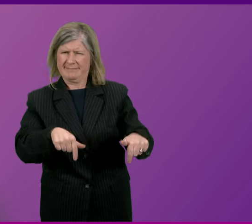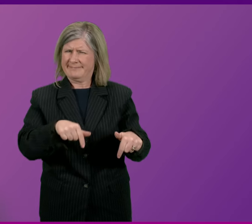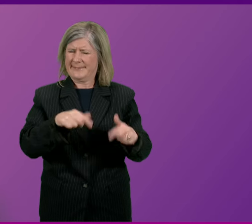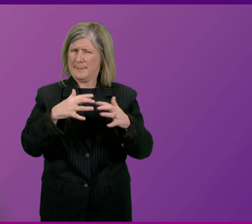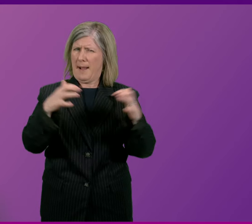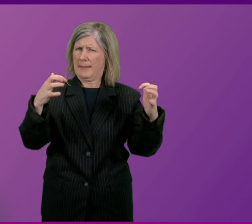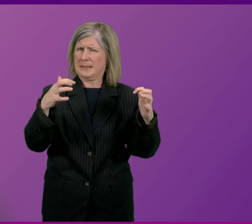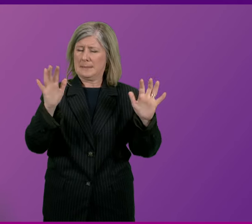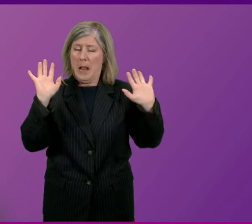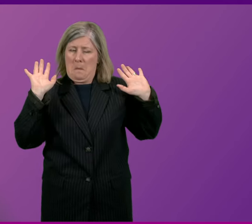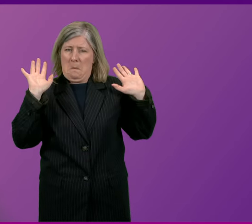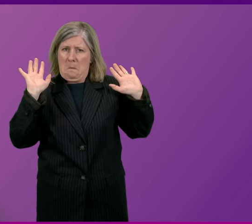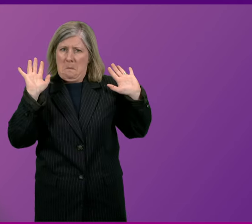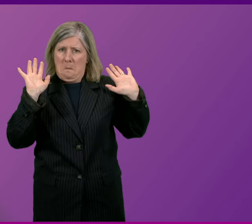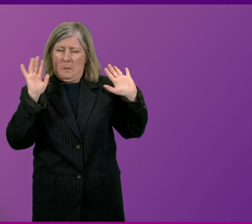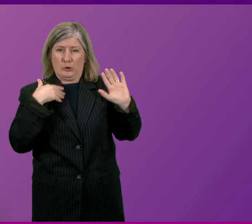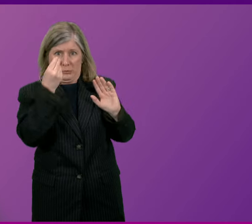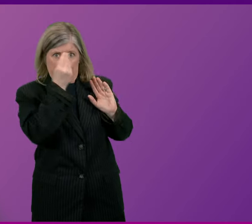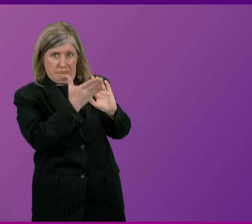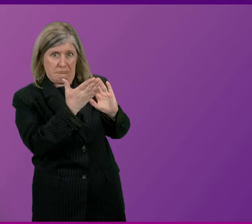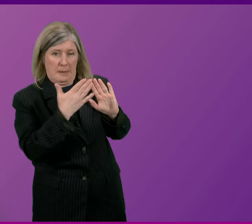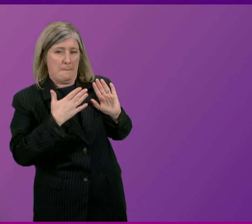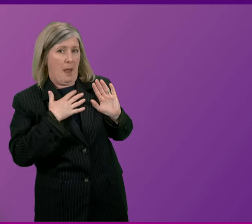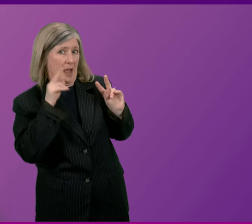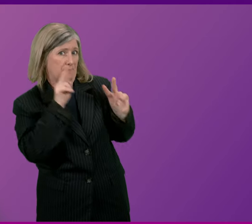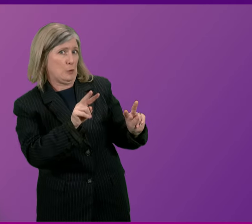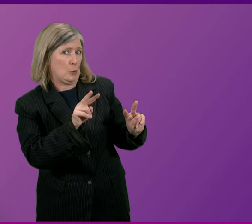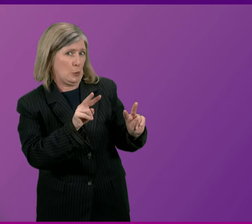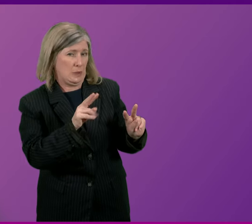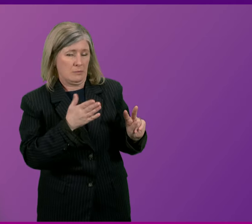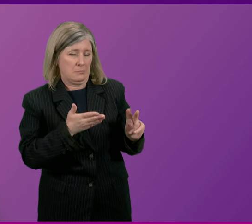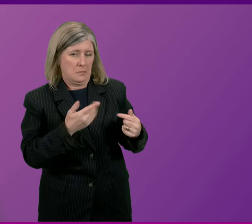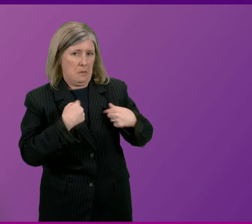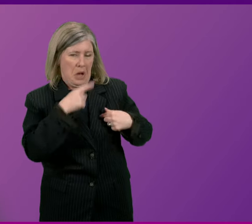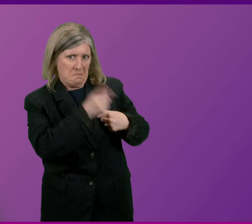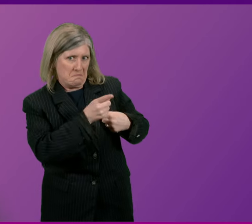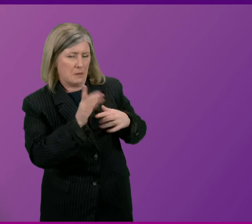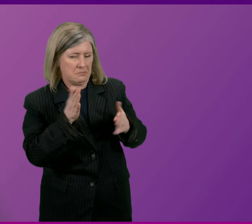police language—I am just giving my observation; it is a matter for the Presiding Officer. However,